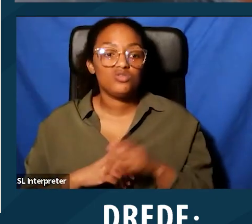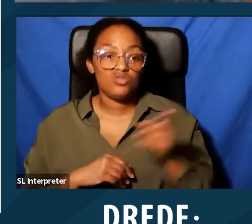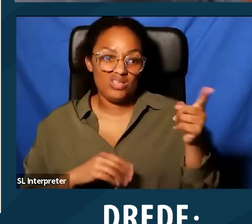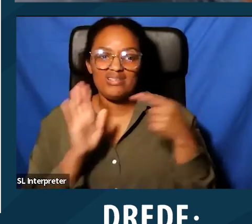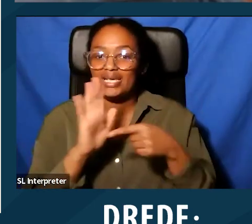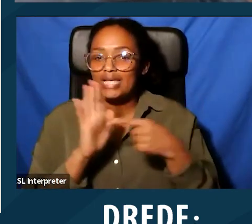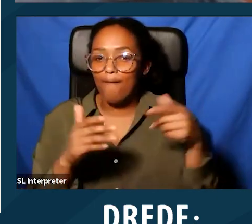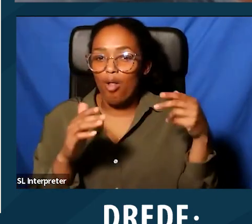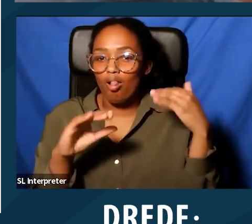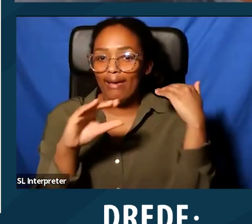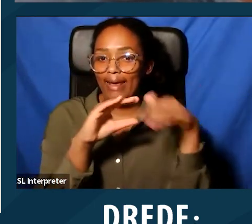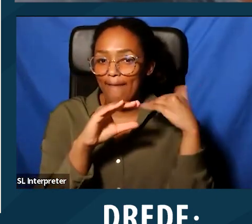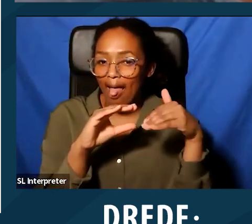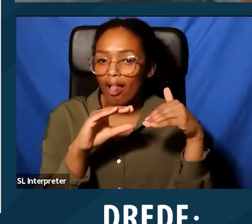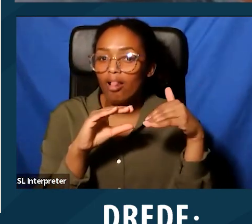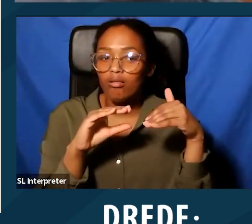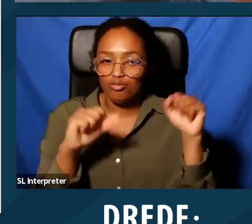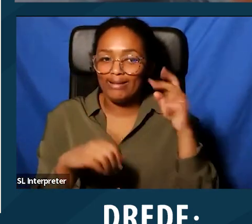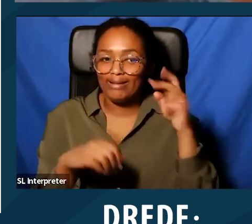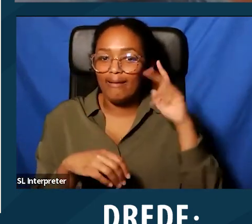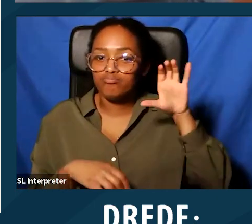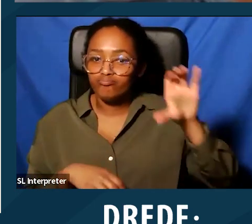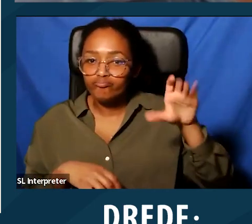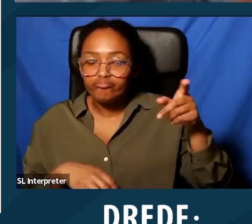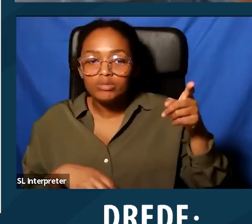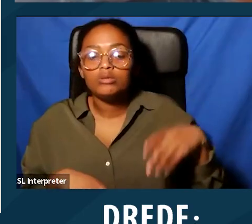in the interest of time, I won't read the whole thing. But the idea is everyone is going to get